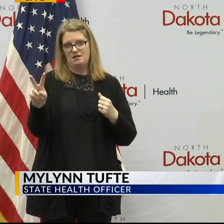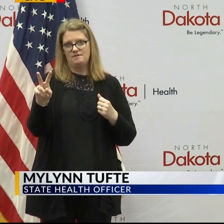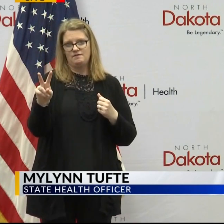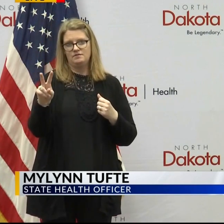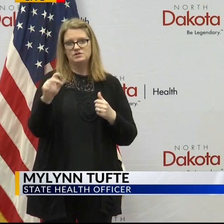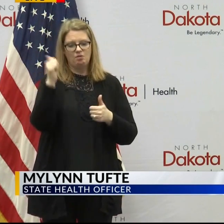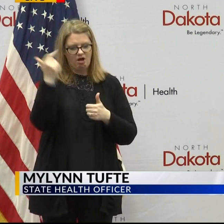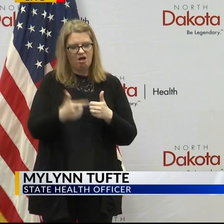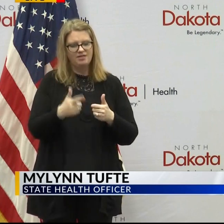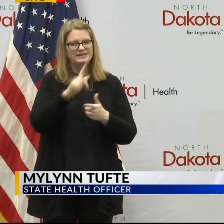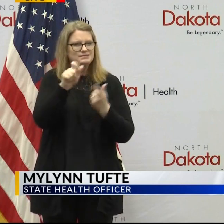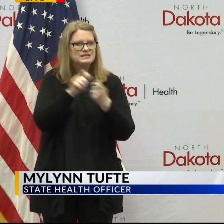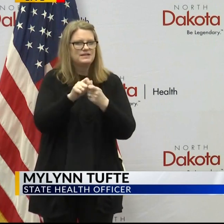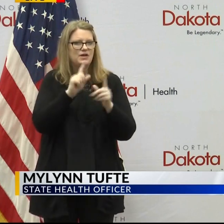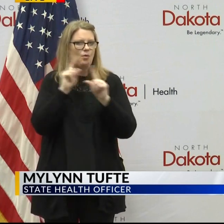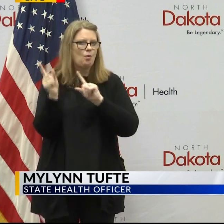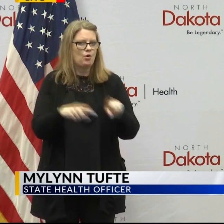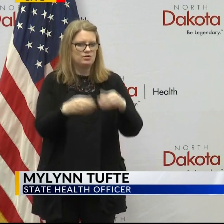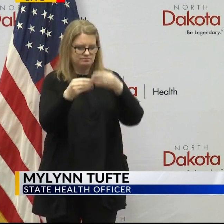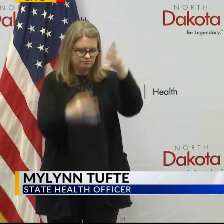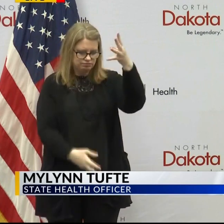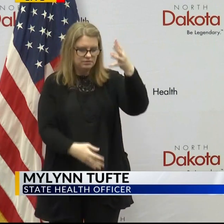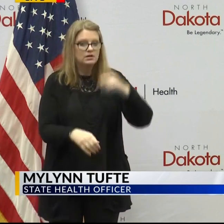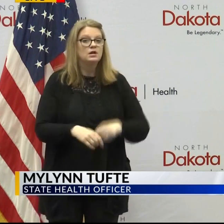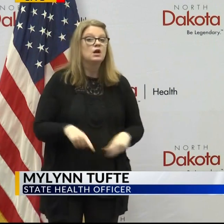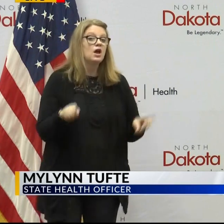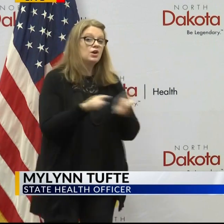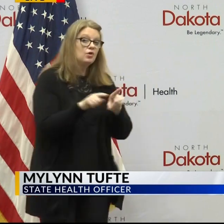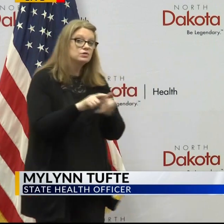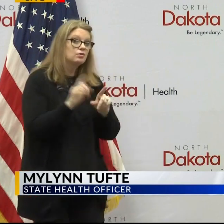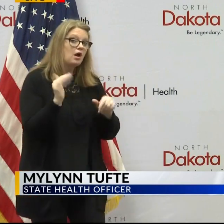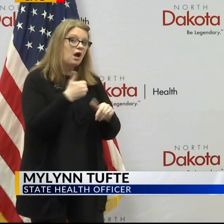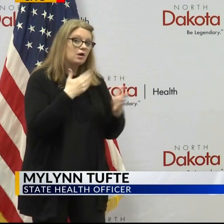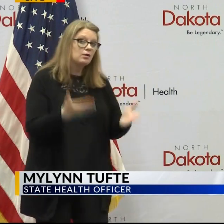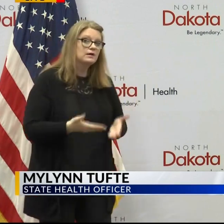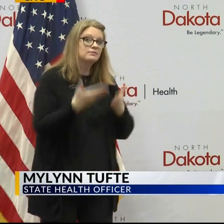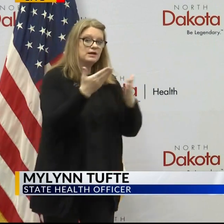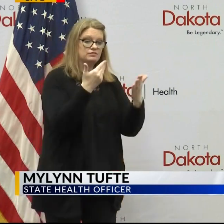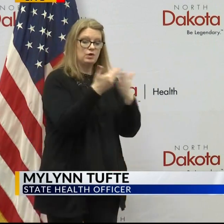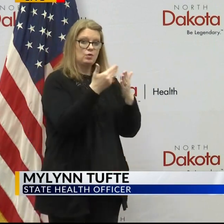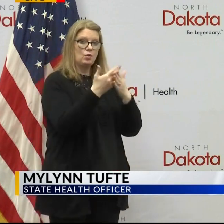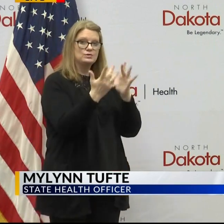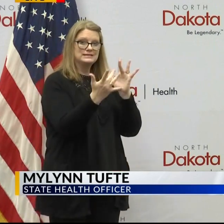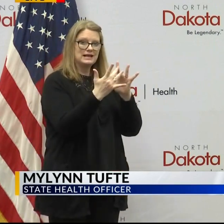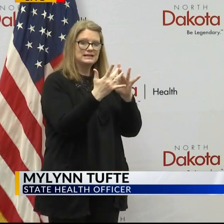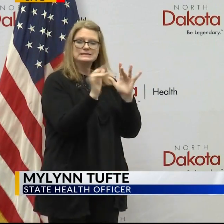SHOULD BE CLEANED IS DISINFECTED. THIS ORDER CAN BE FOUND ON THE